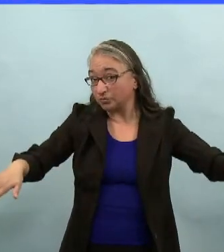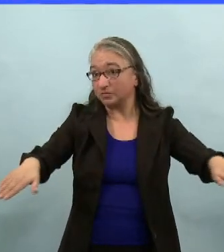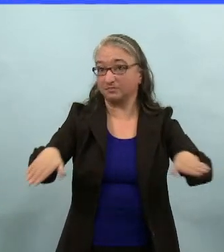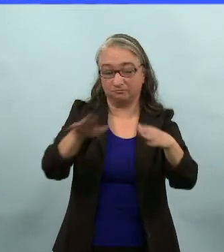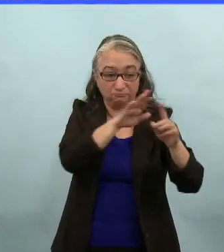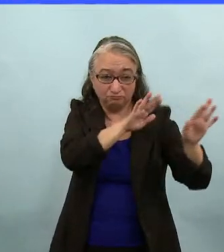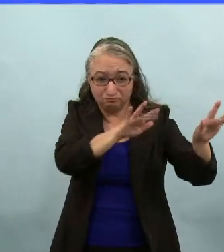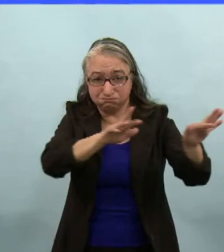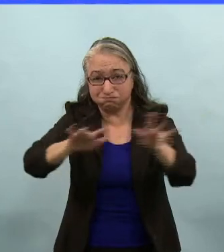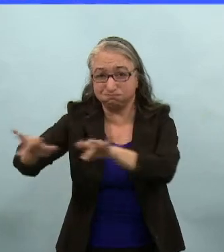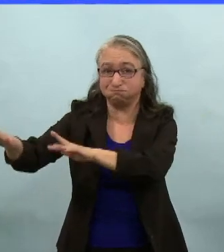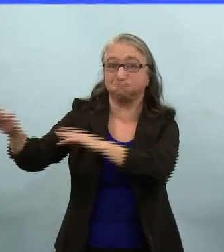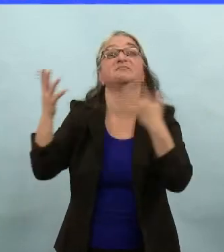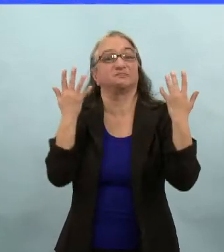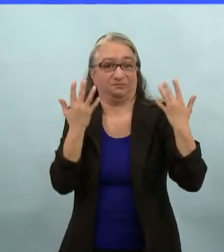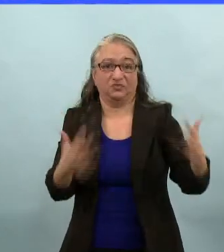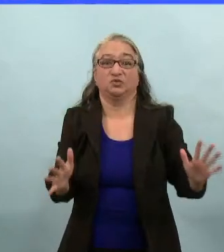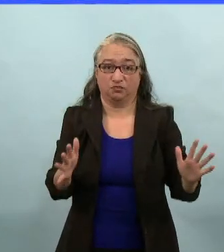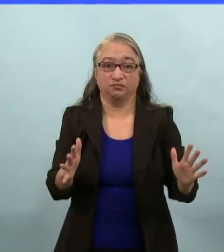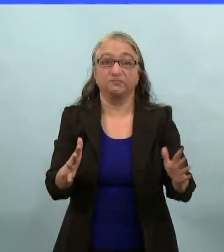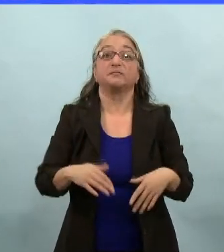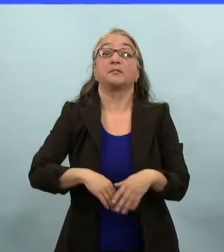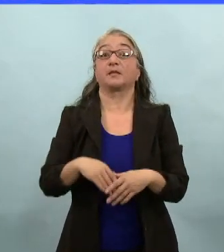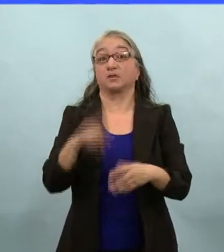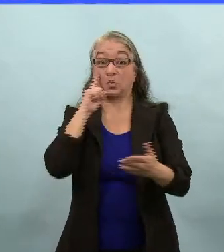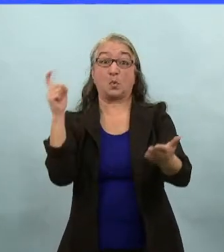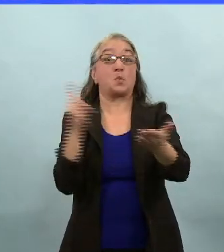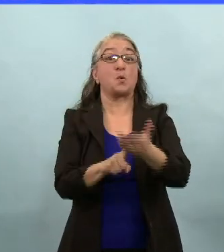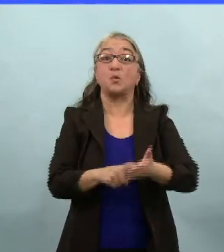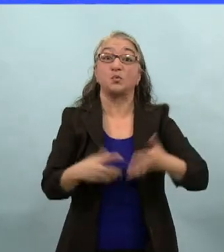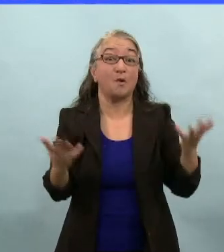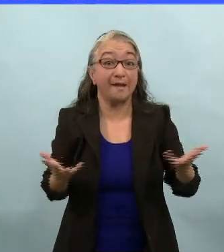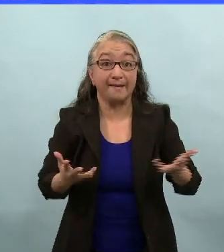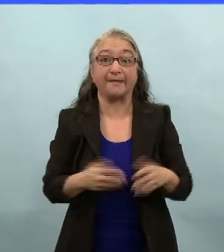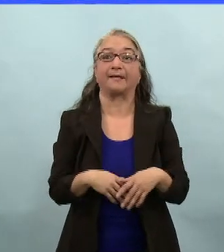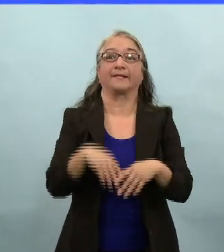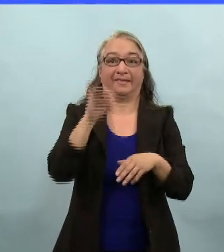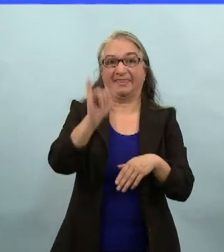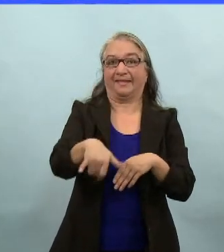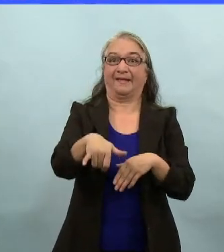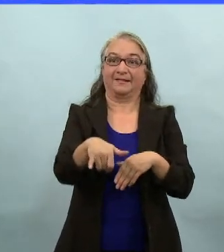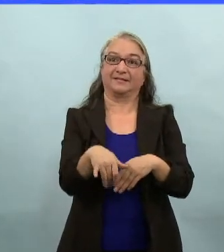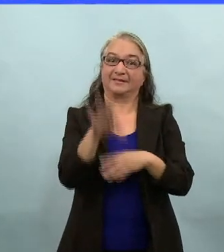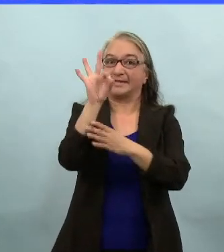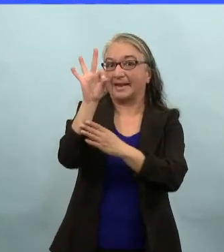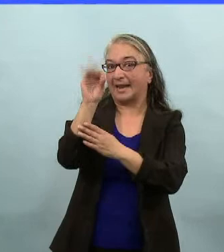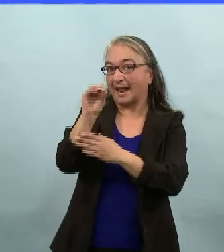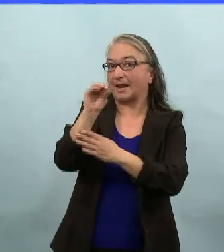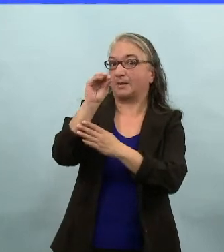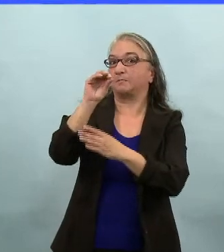protection level against symptomatic covid19 was over 90 so this is similar to the level of